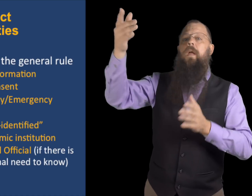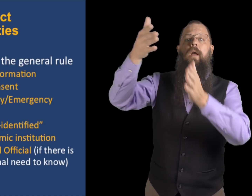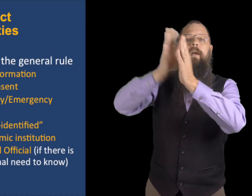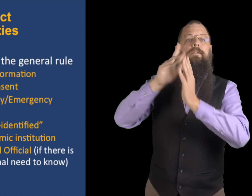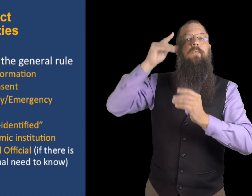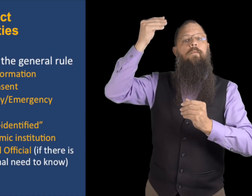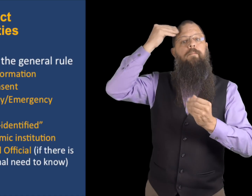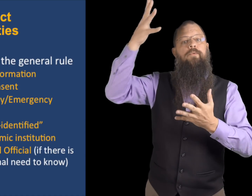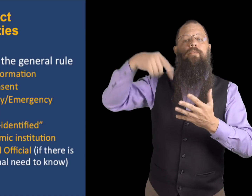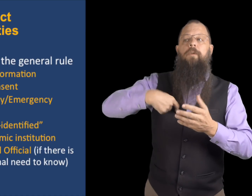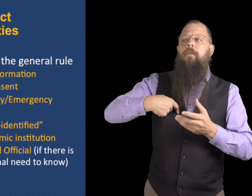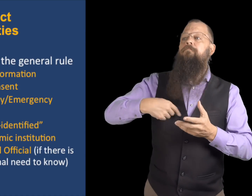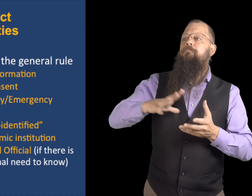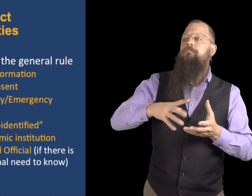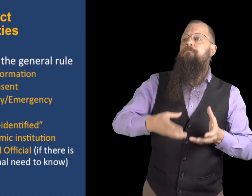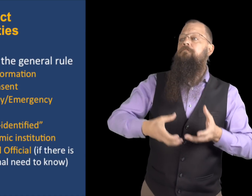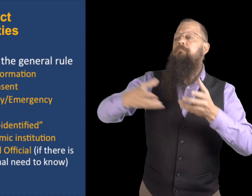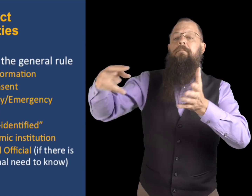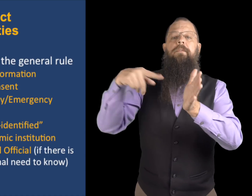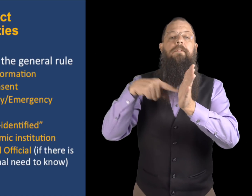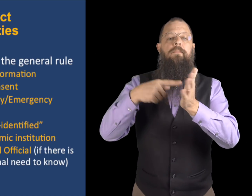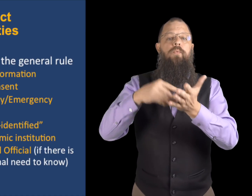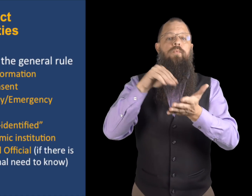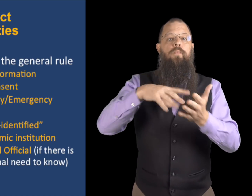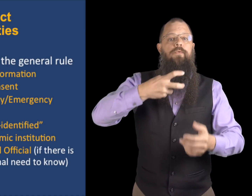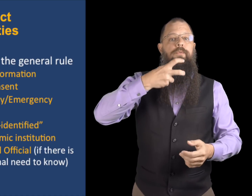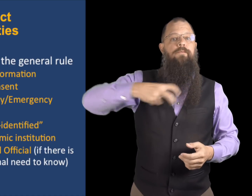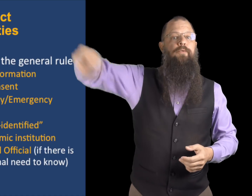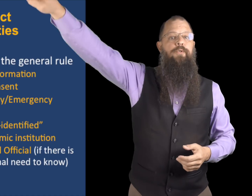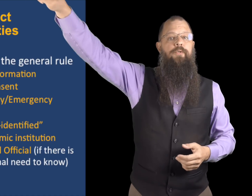institutions that have requested information, for example a student